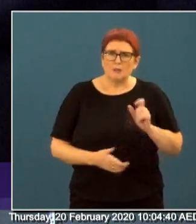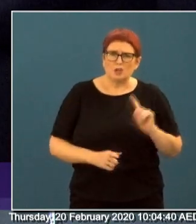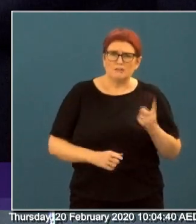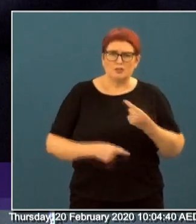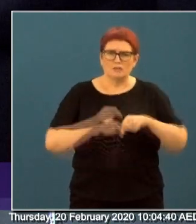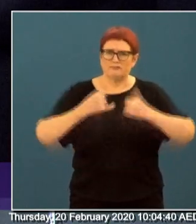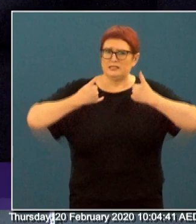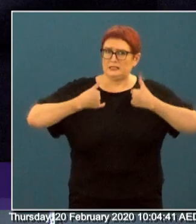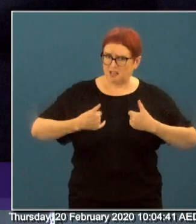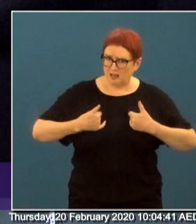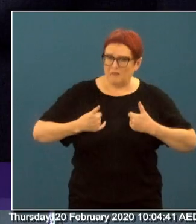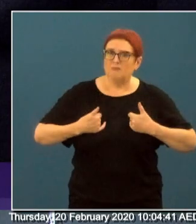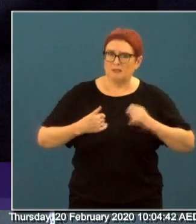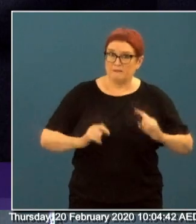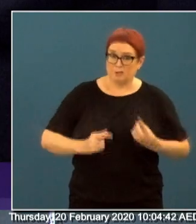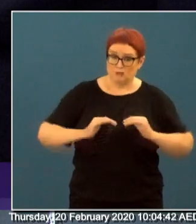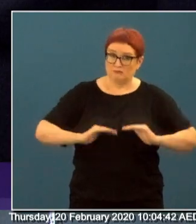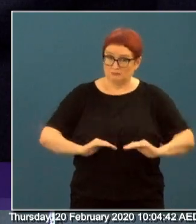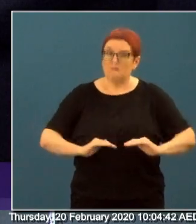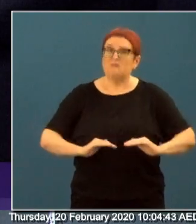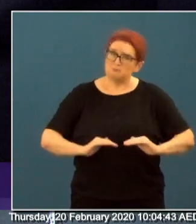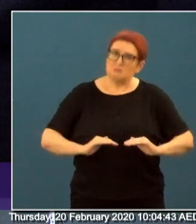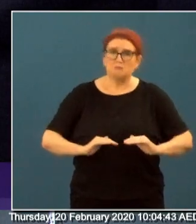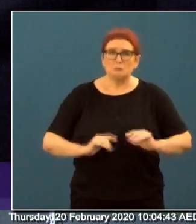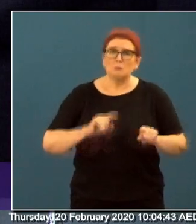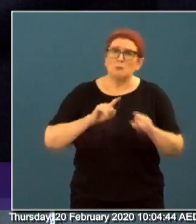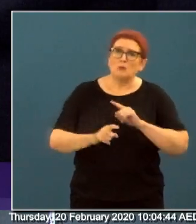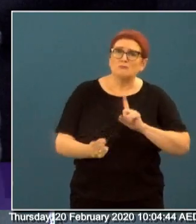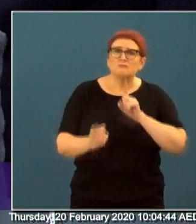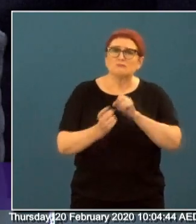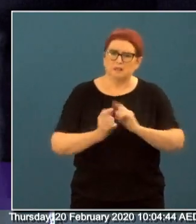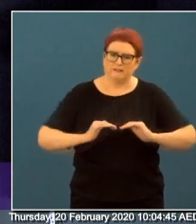they frequently will access what we call primary care